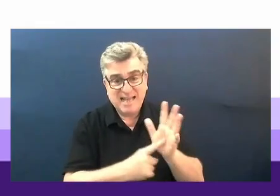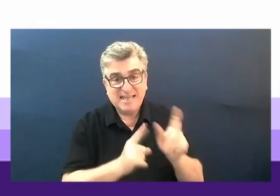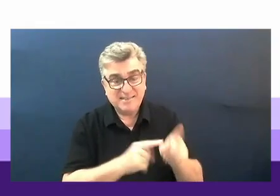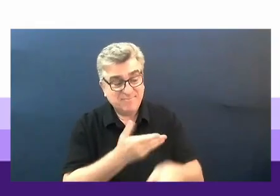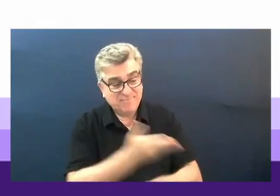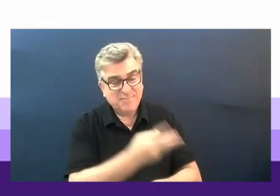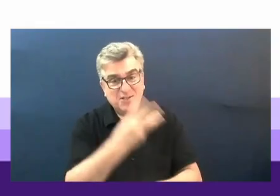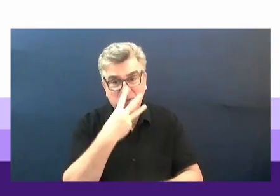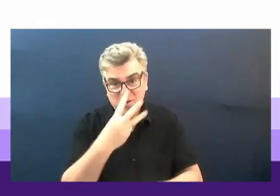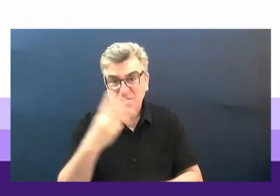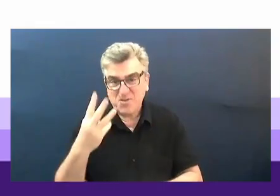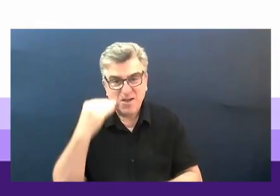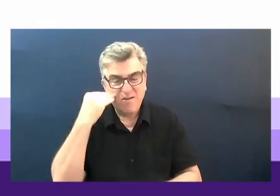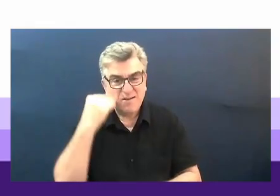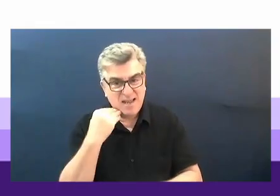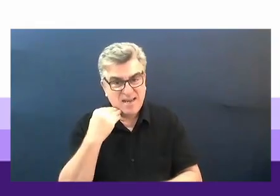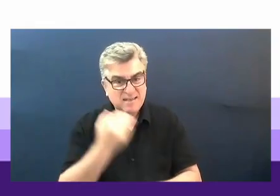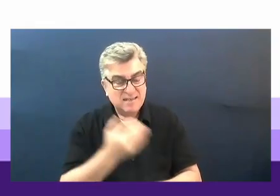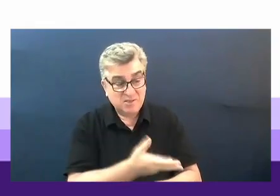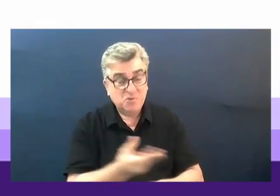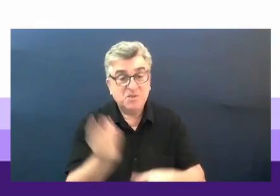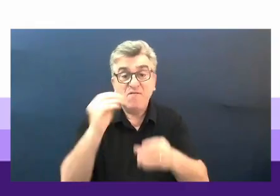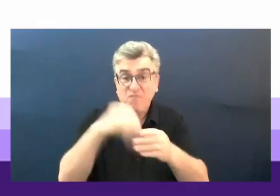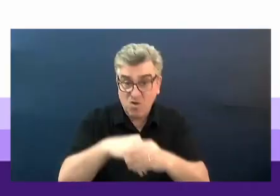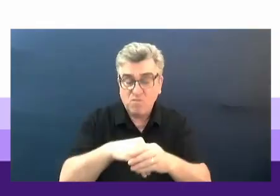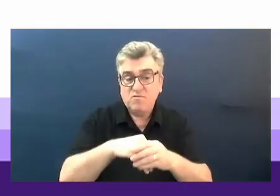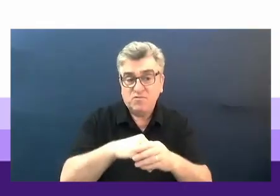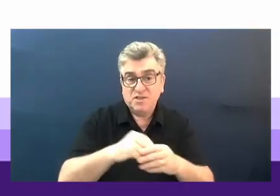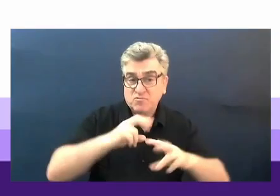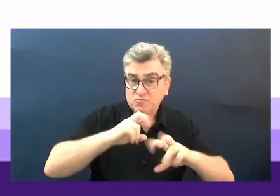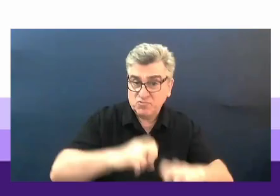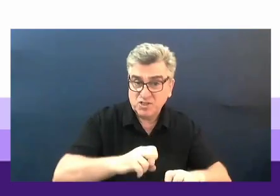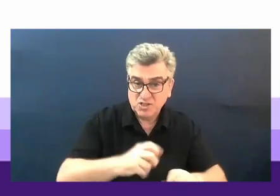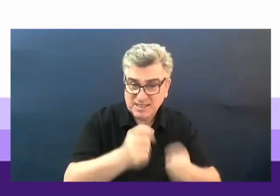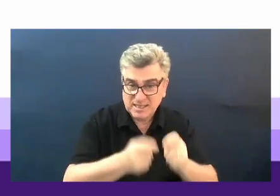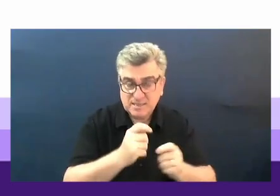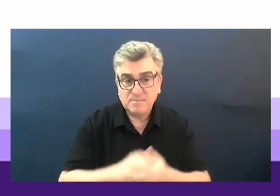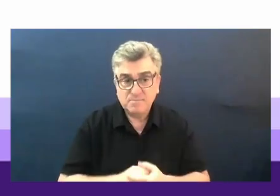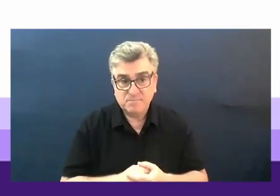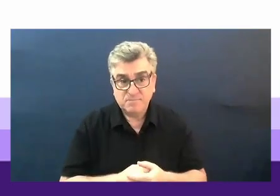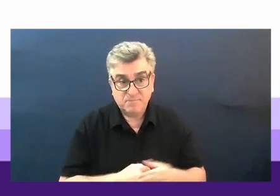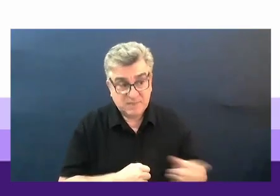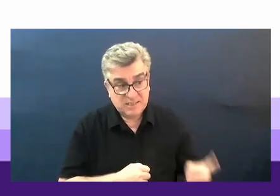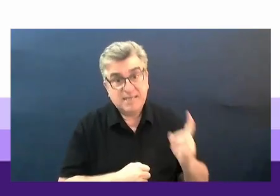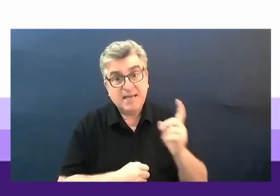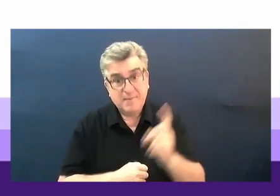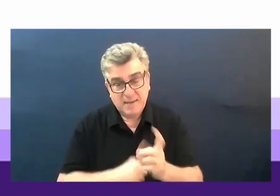who participated in our pilot and has since come back to us for some ongoing care. Sally had never